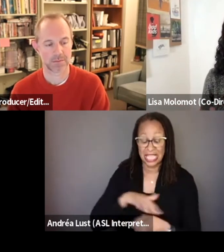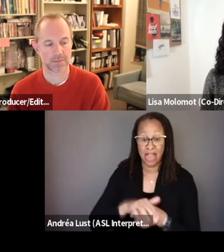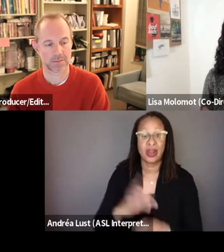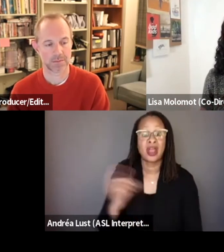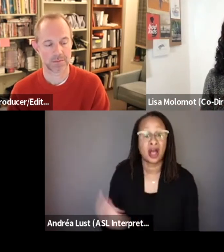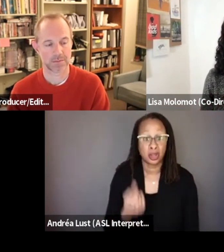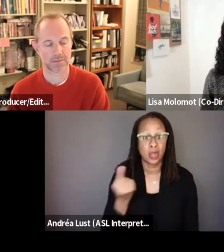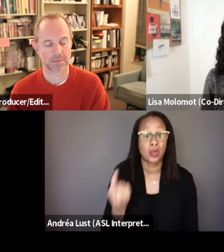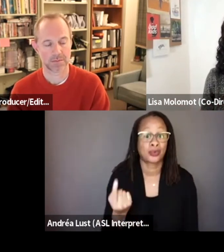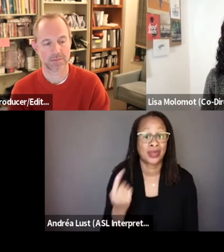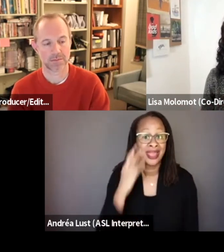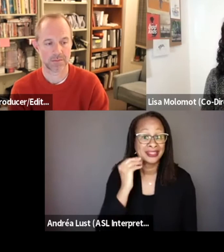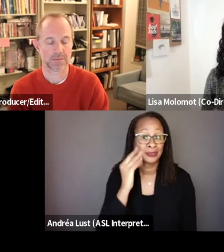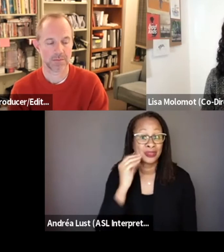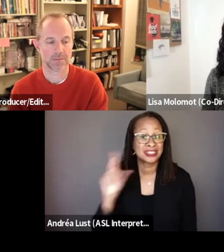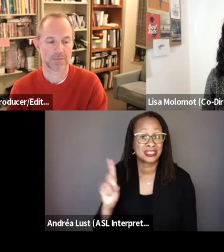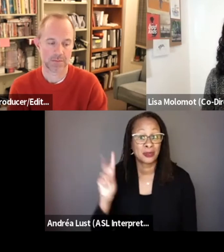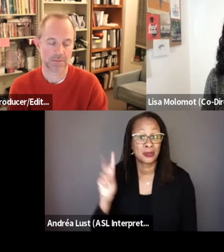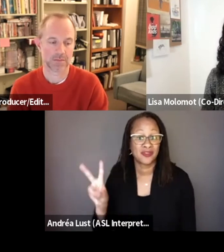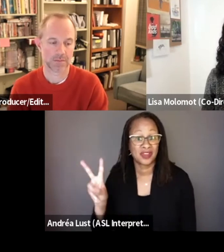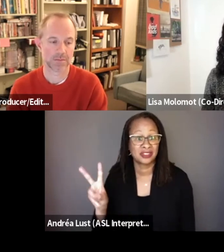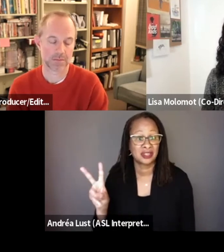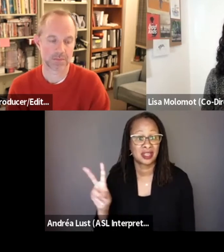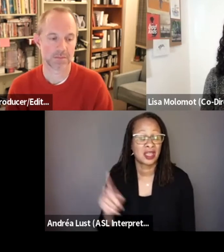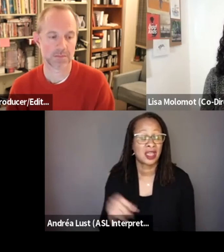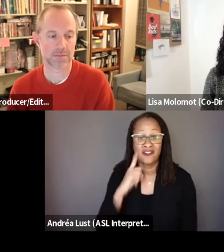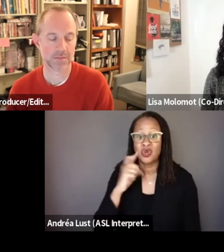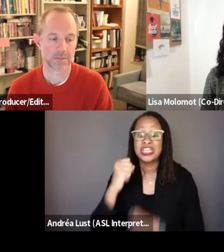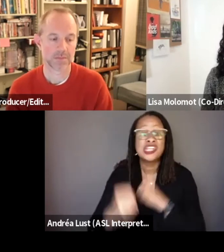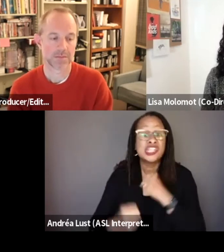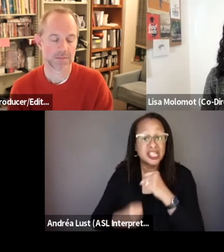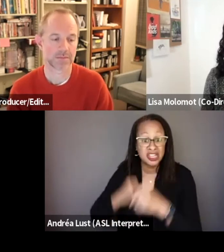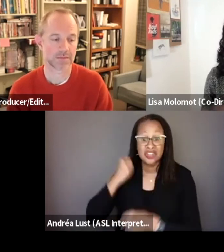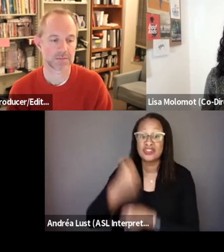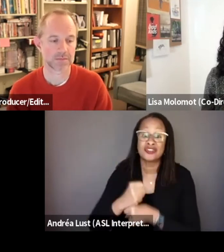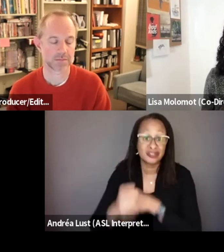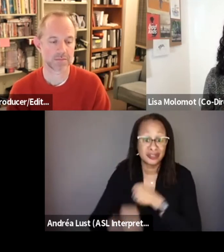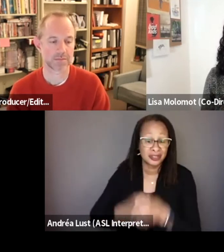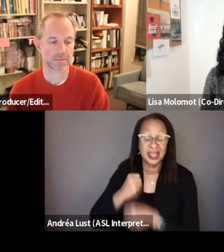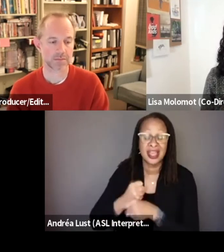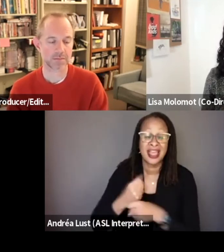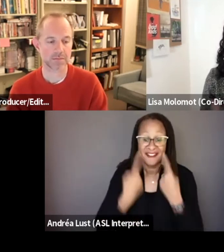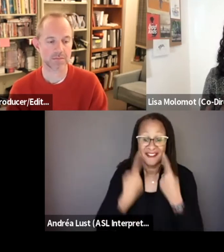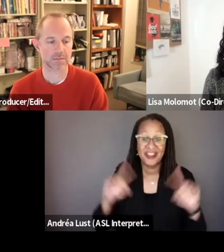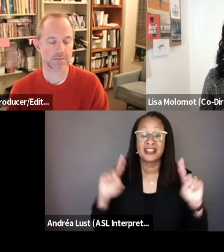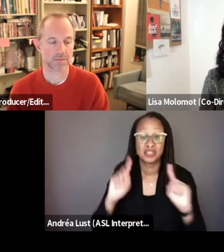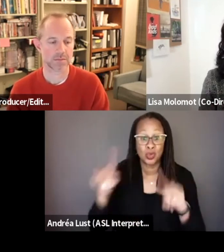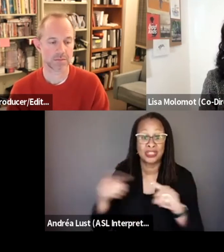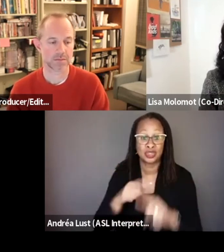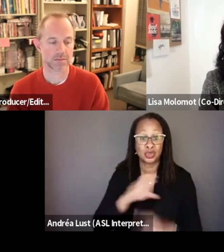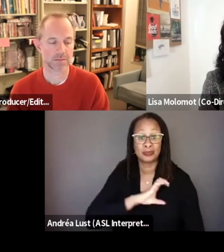experiencing domestic violence for years. She finally went to law enforcement because she had to,